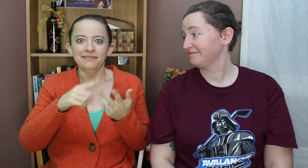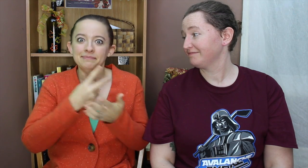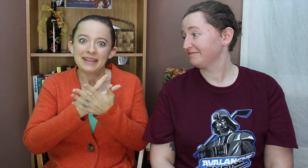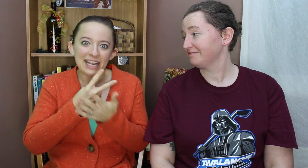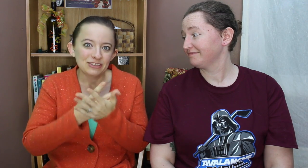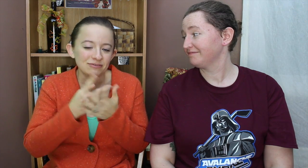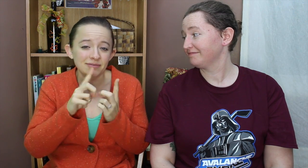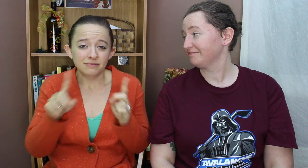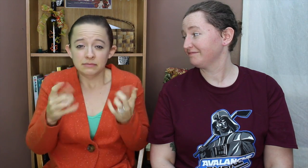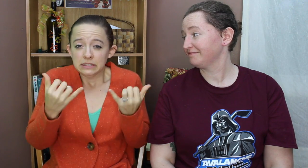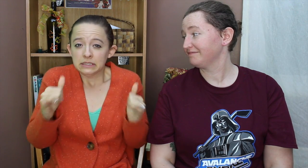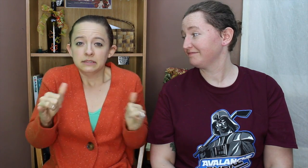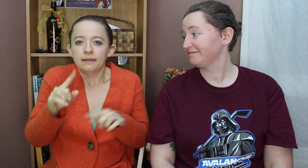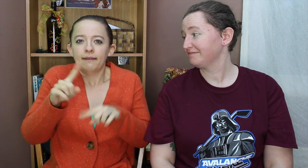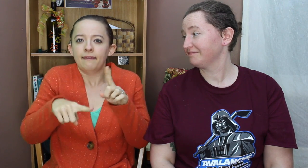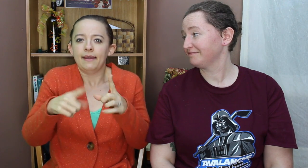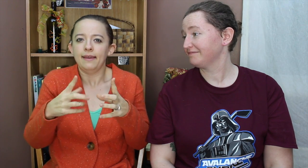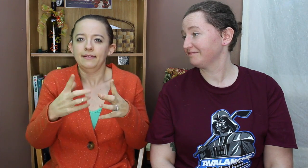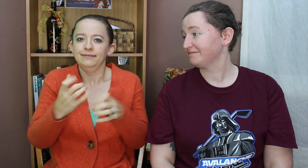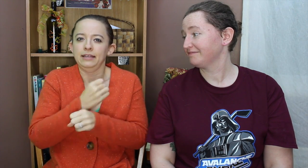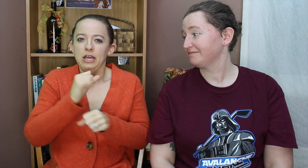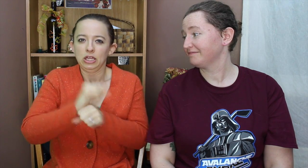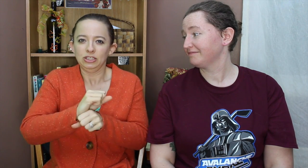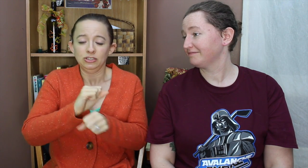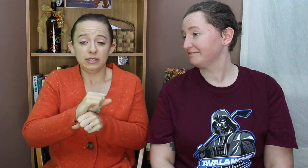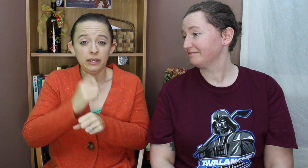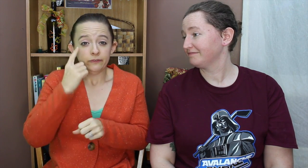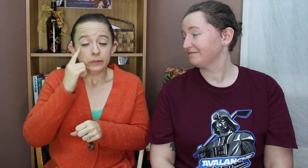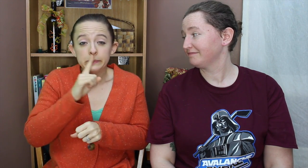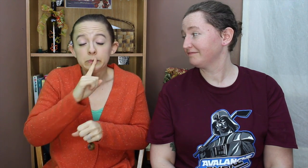Bachelor's degrees and Master's degrees and still they're not able to get